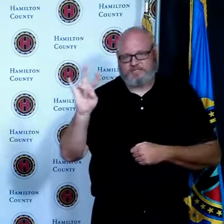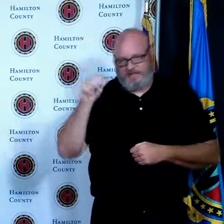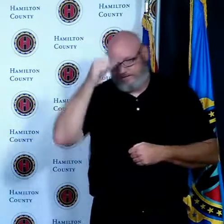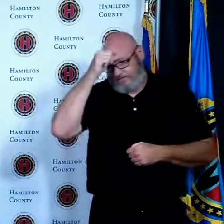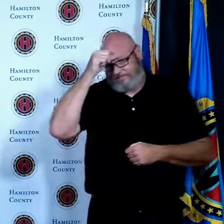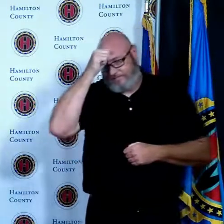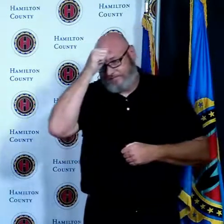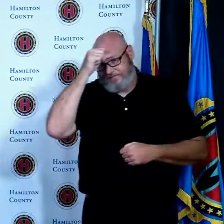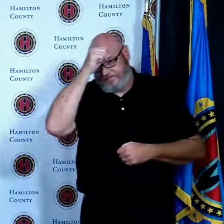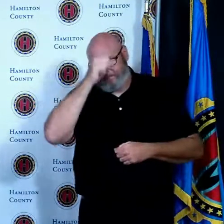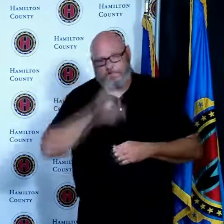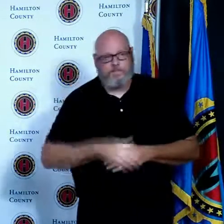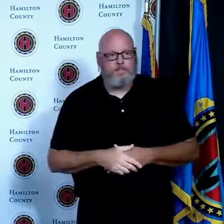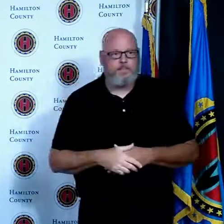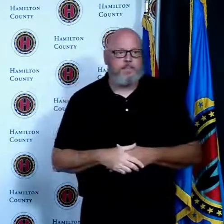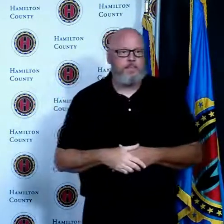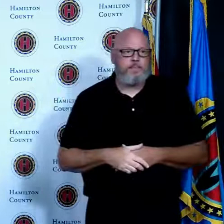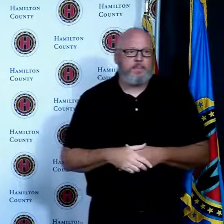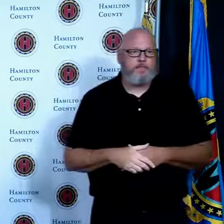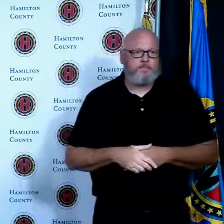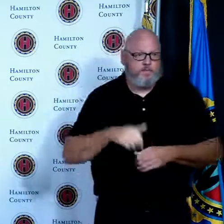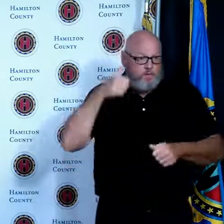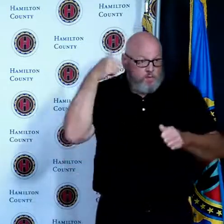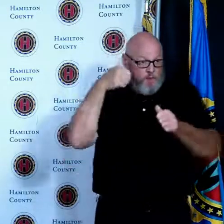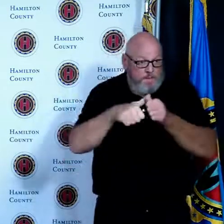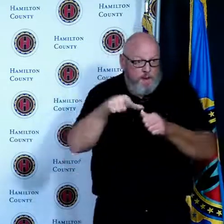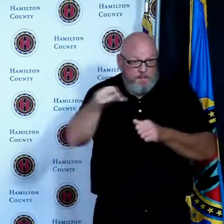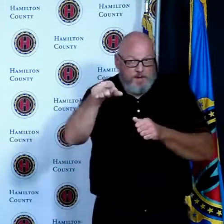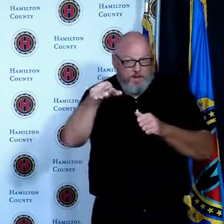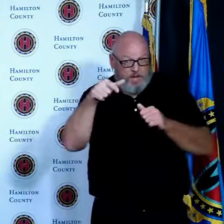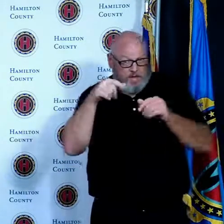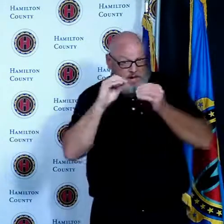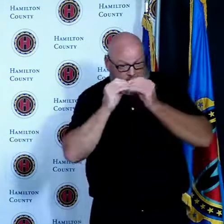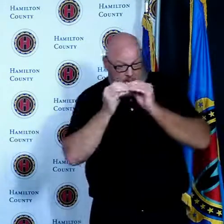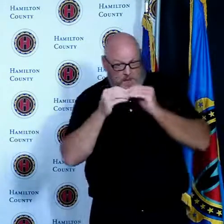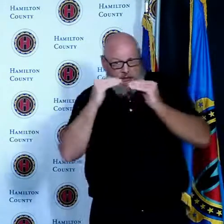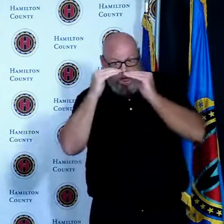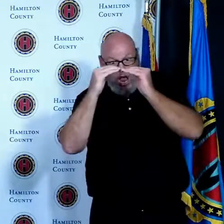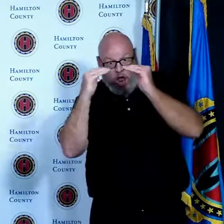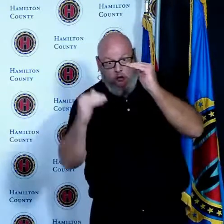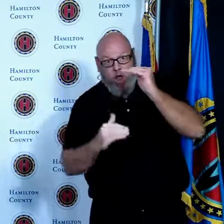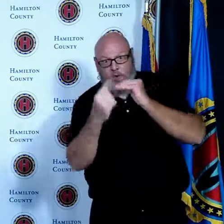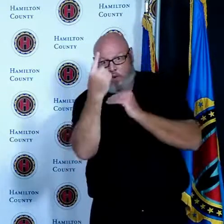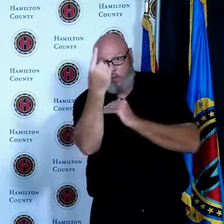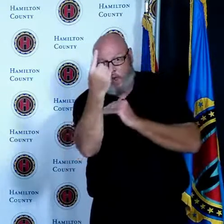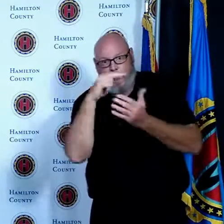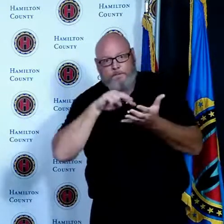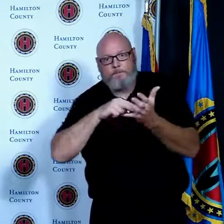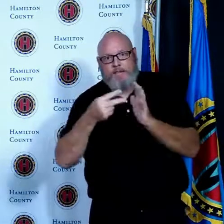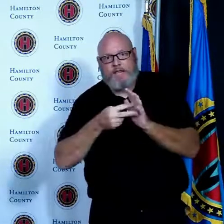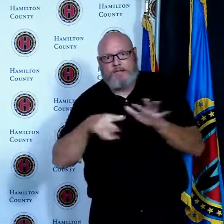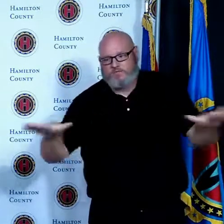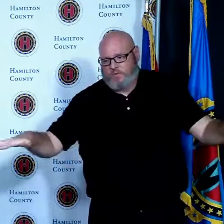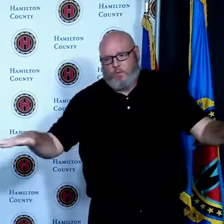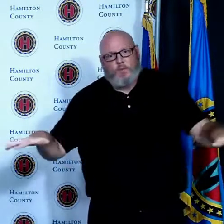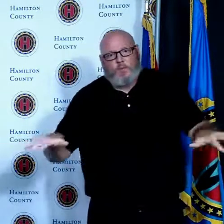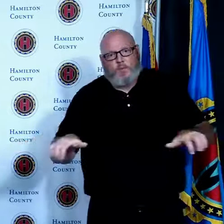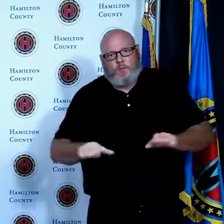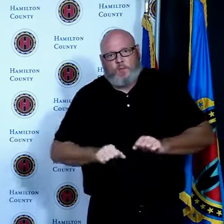correctly here for the region and the final graphic that I have related to some of our numbers is the state of Ohio